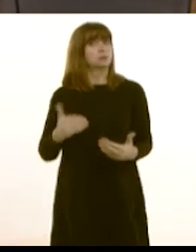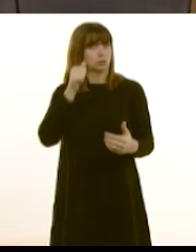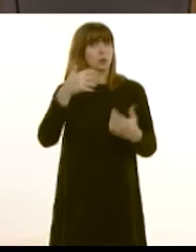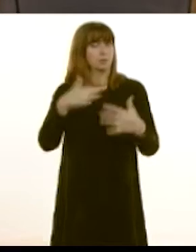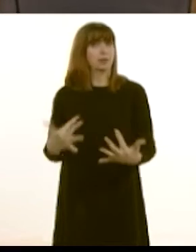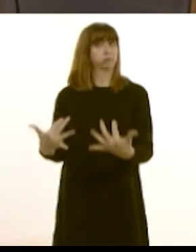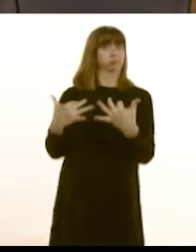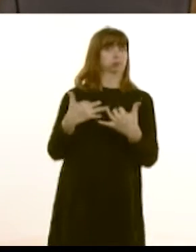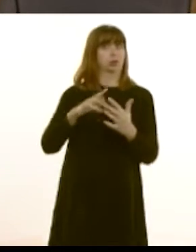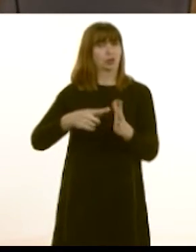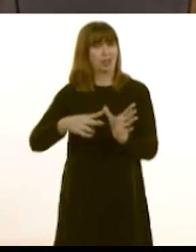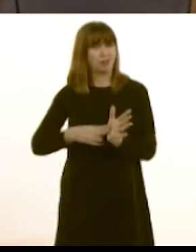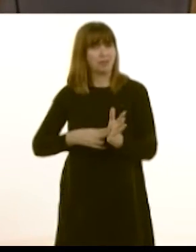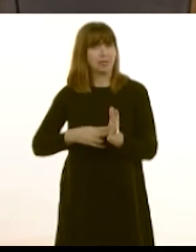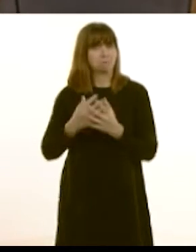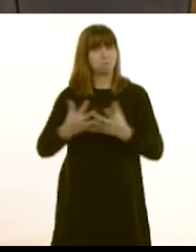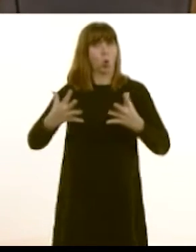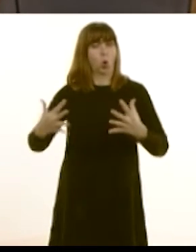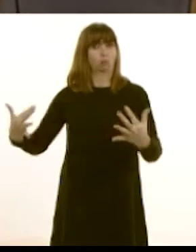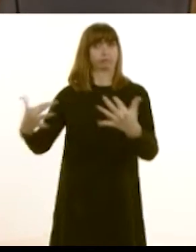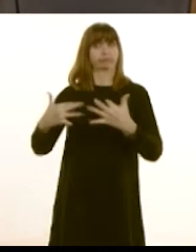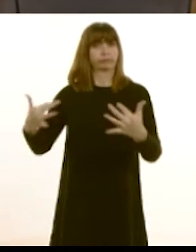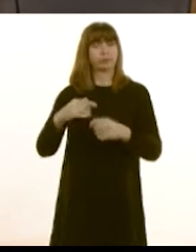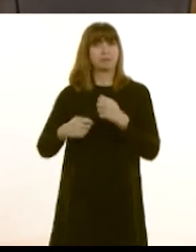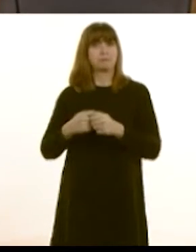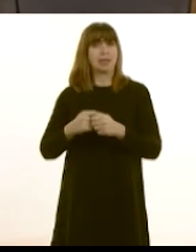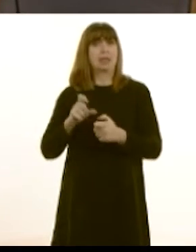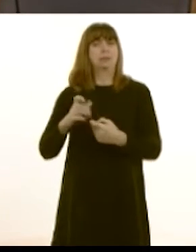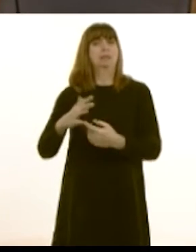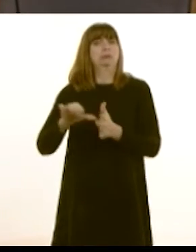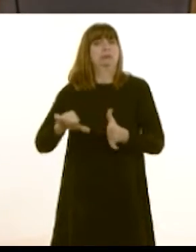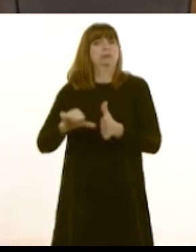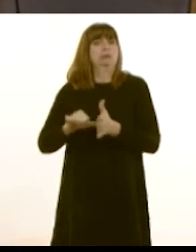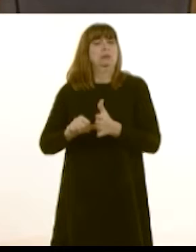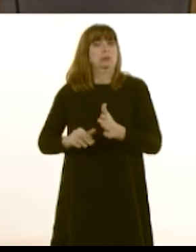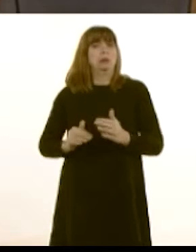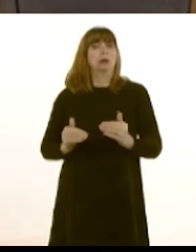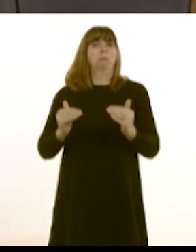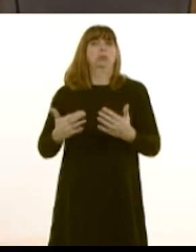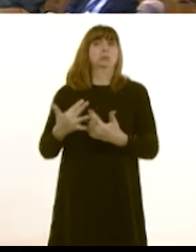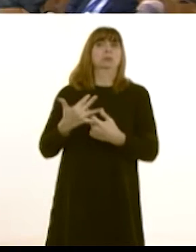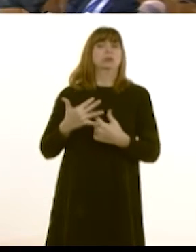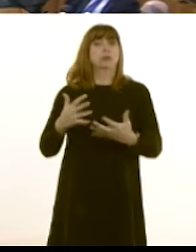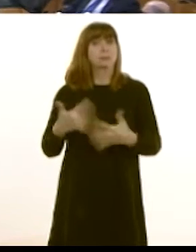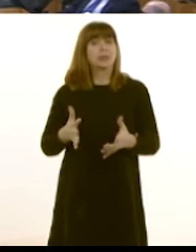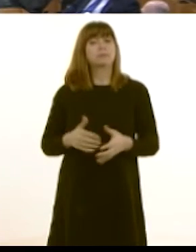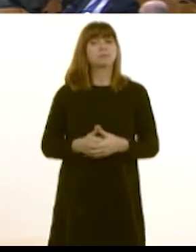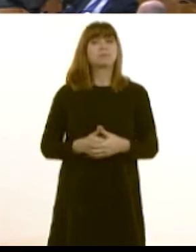into January that have provided some peaks in pressure that have been managed locally. William Graham: Iím grateful to the First Minister for his answer.